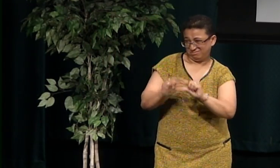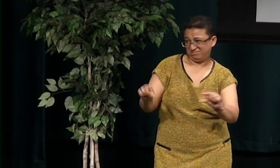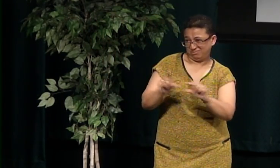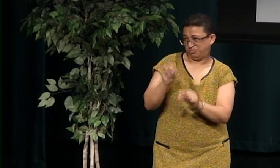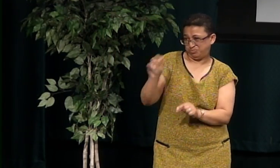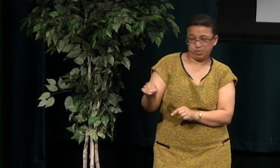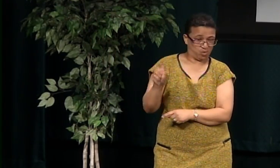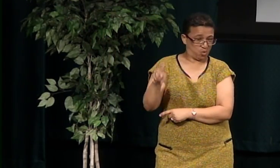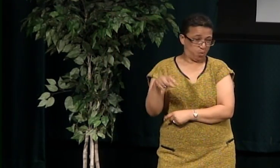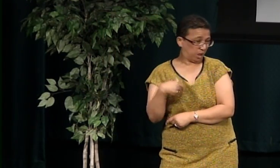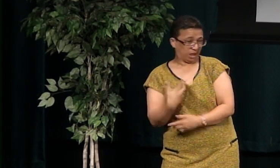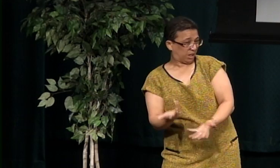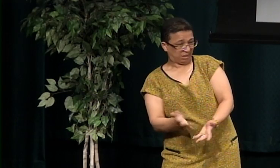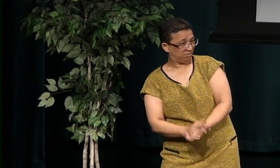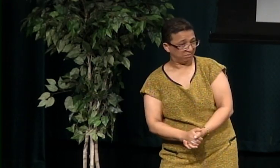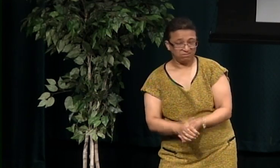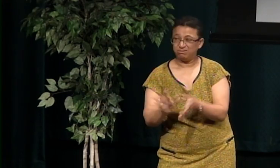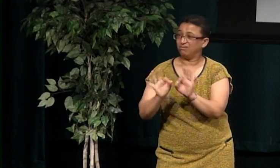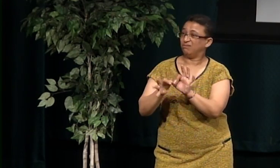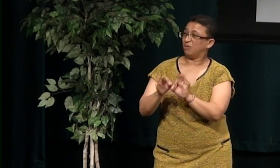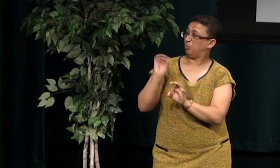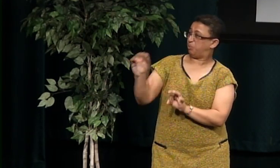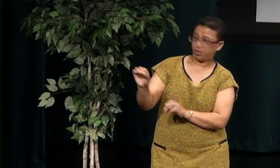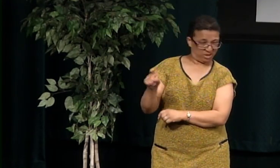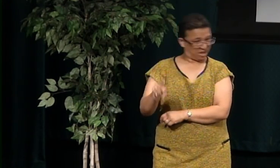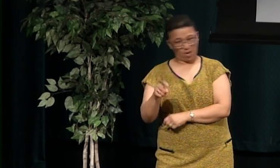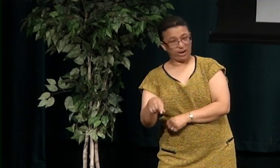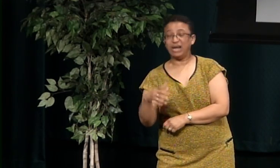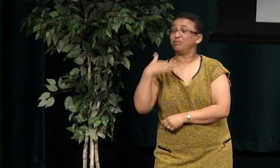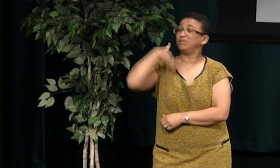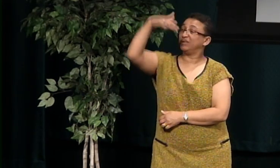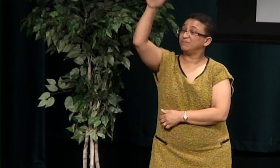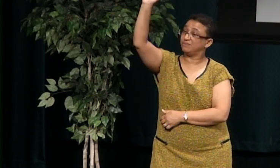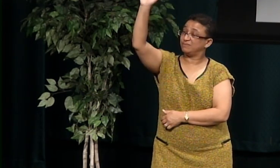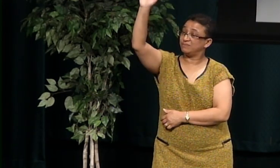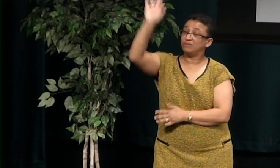whatever means you have to communicate with the public."